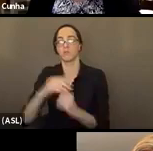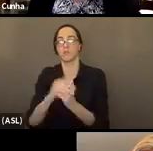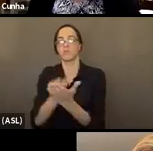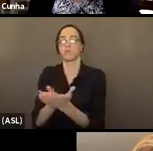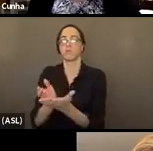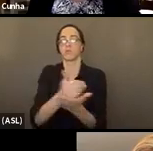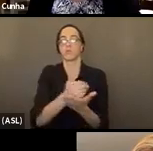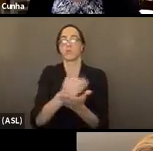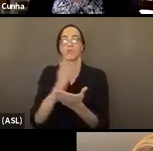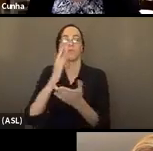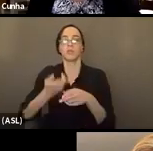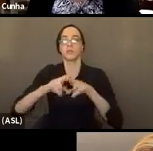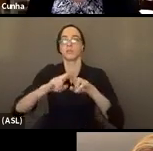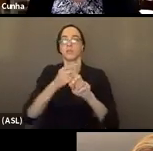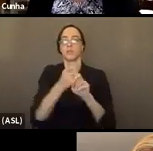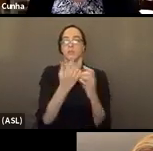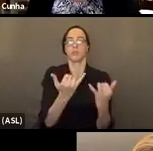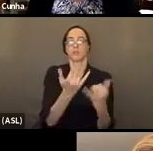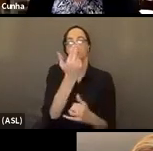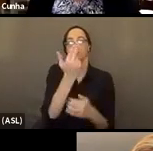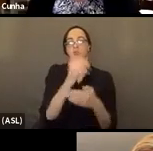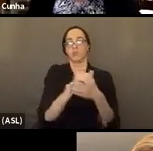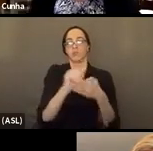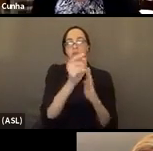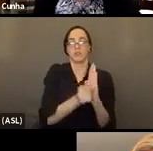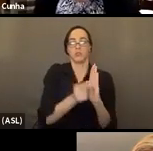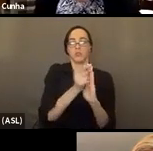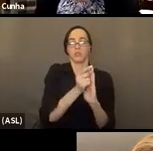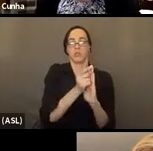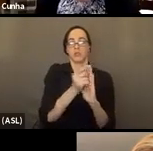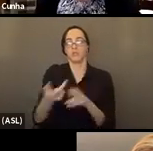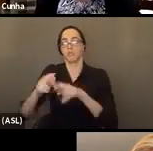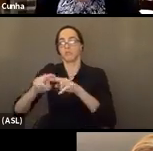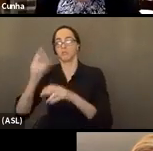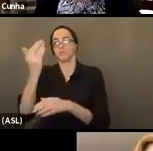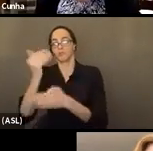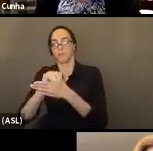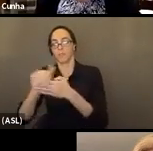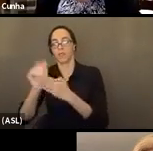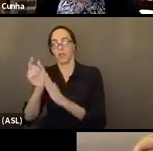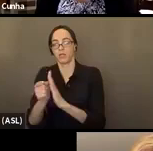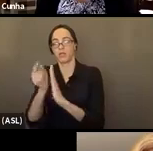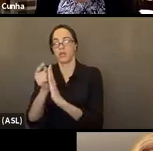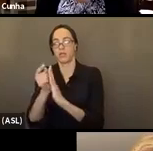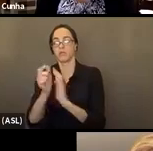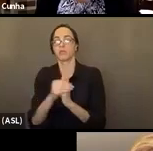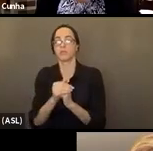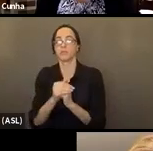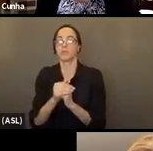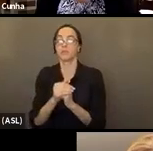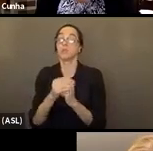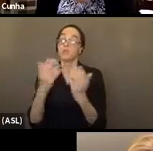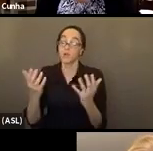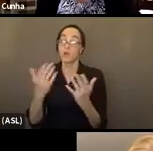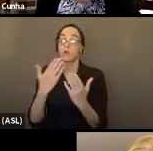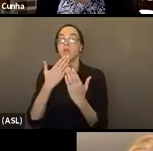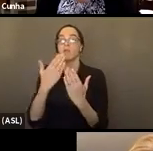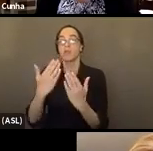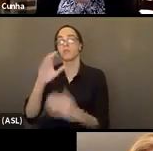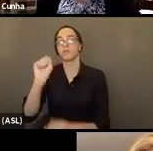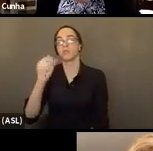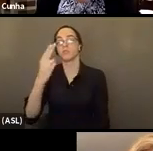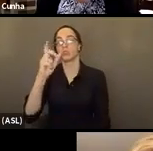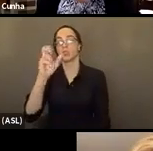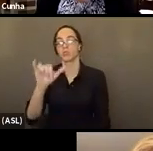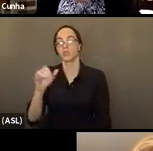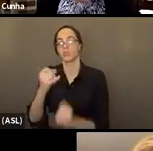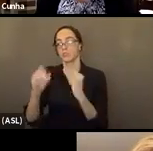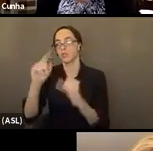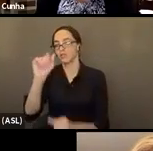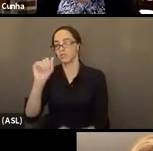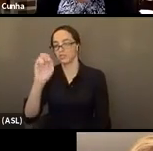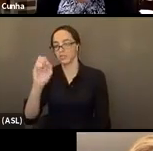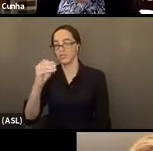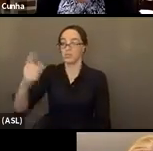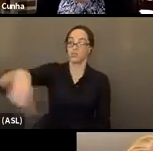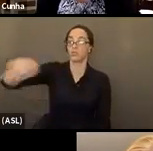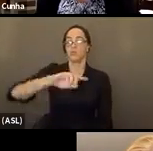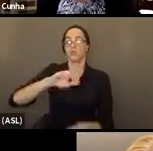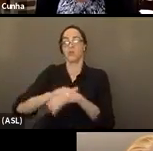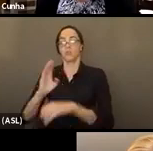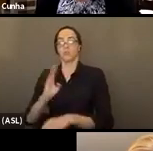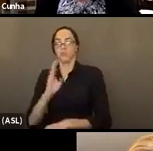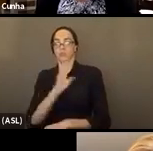from the current 13 an hour to 15 an hour so thank you shirley zane and the rest of the board